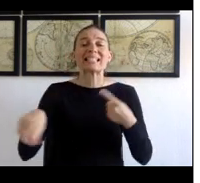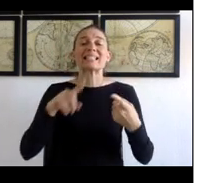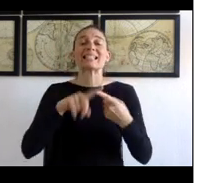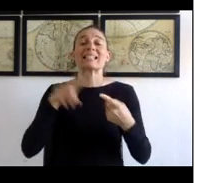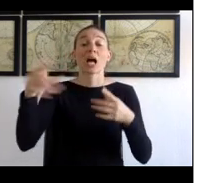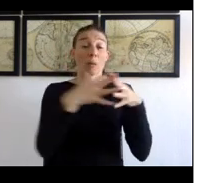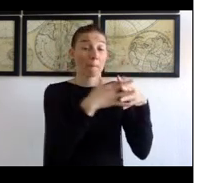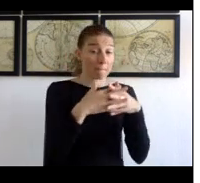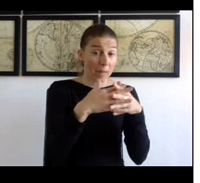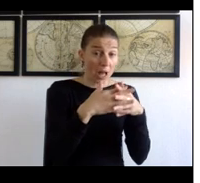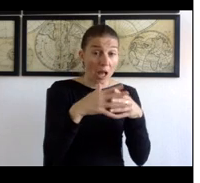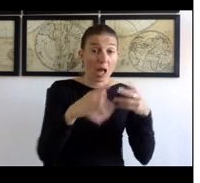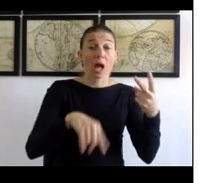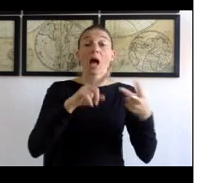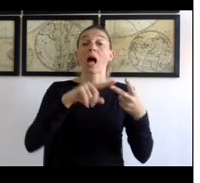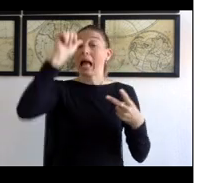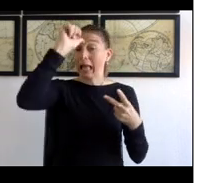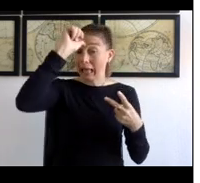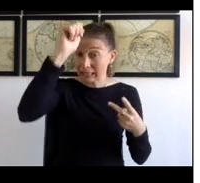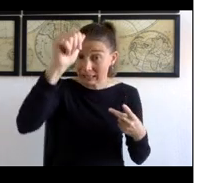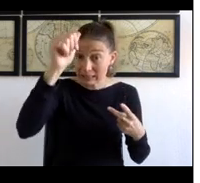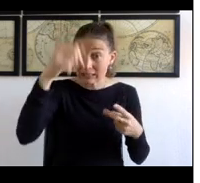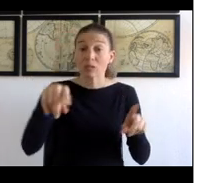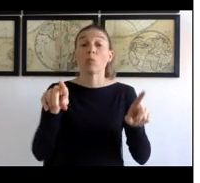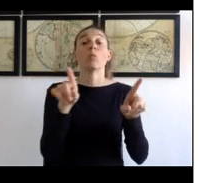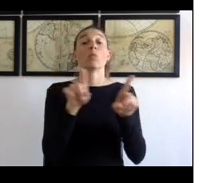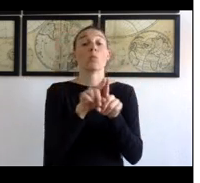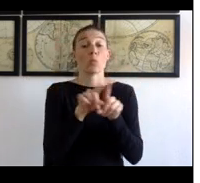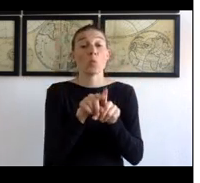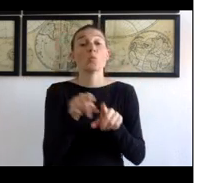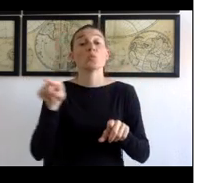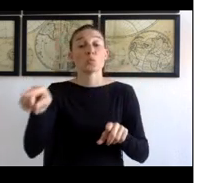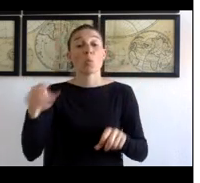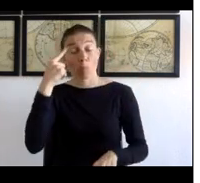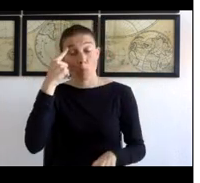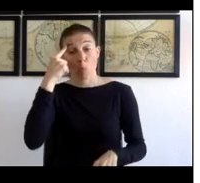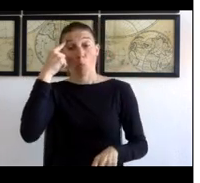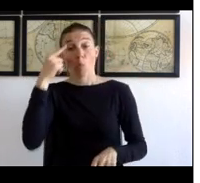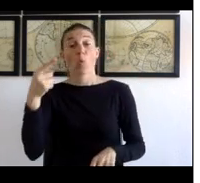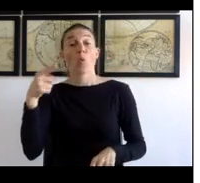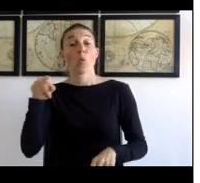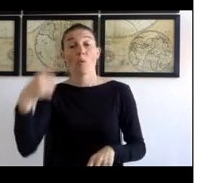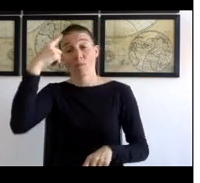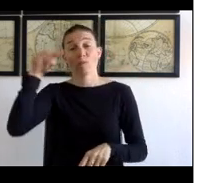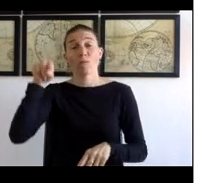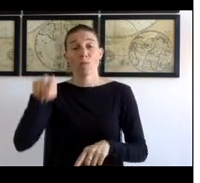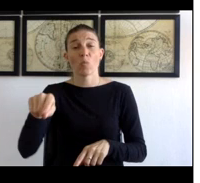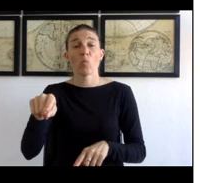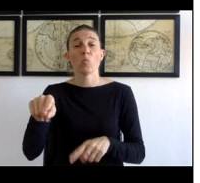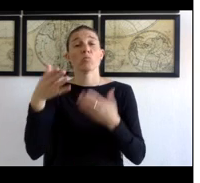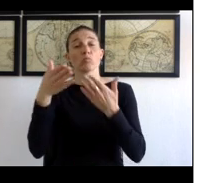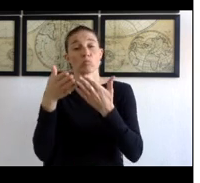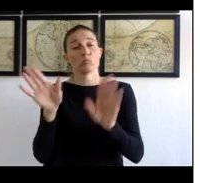The module has been endorsed by the 19th meeting of the Washington Group on disability statistics